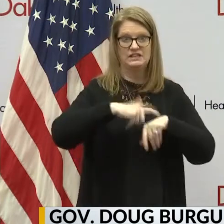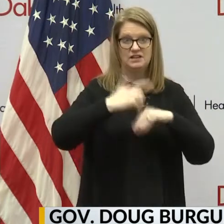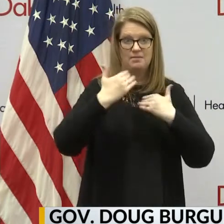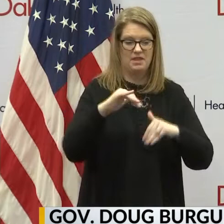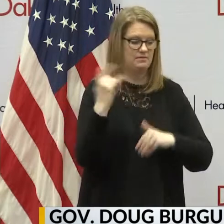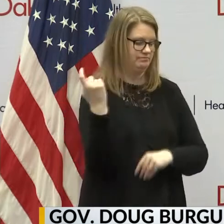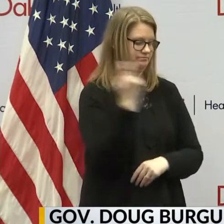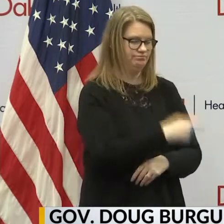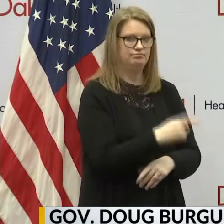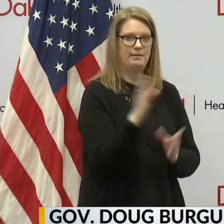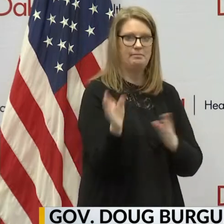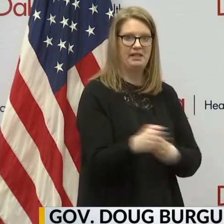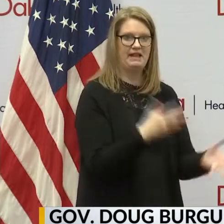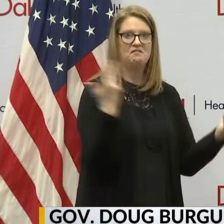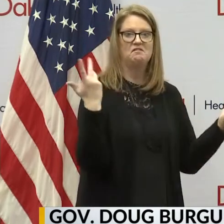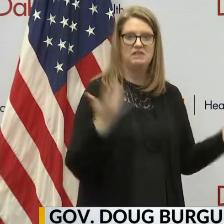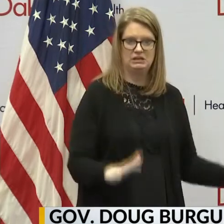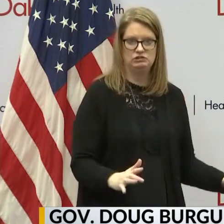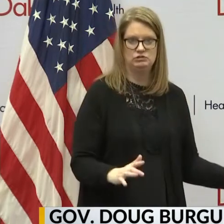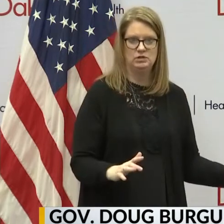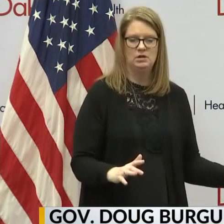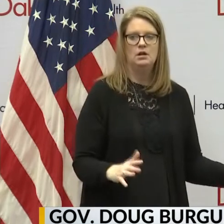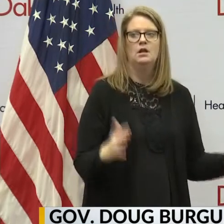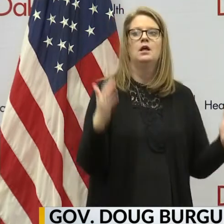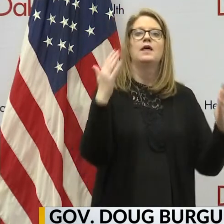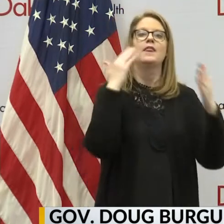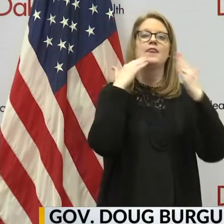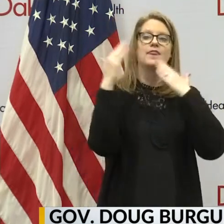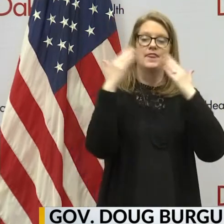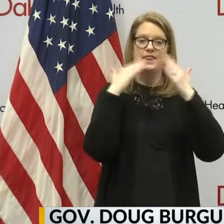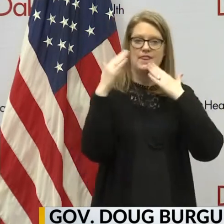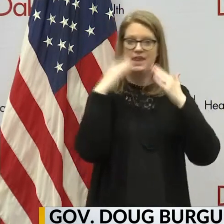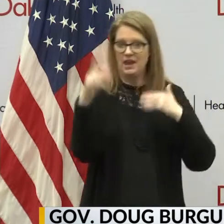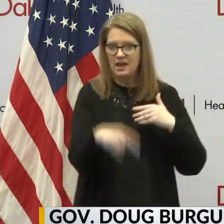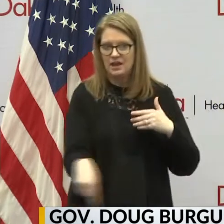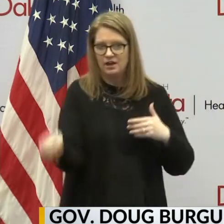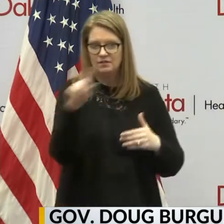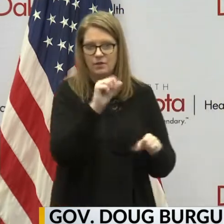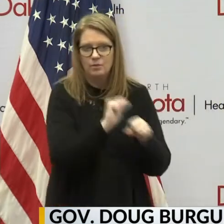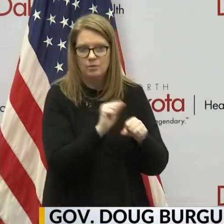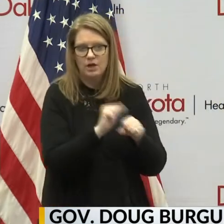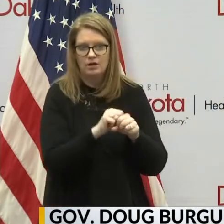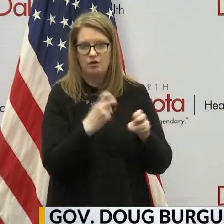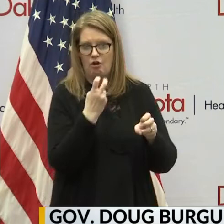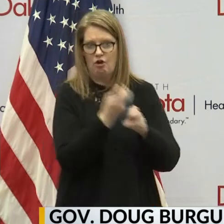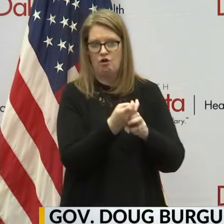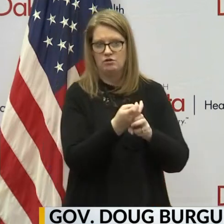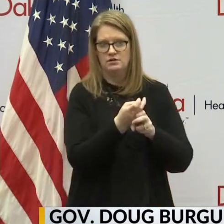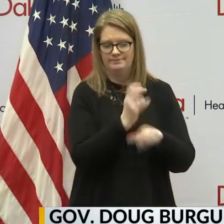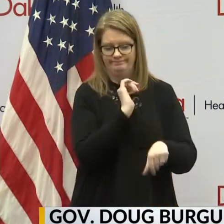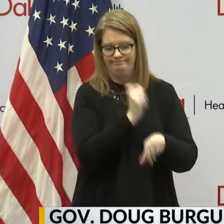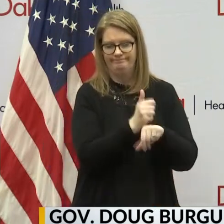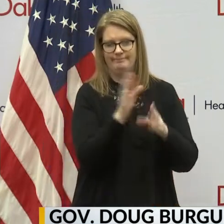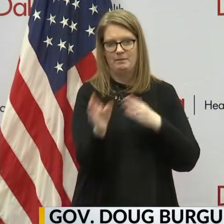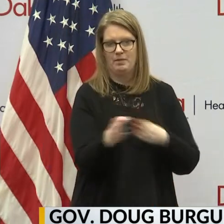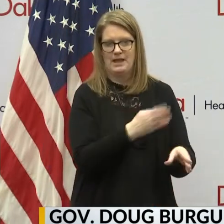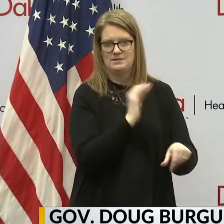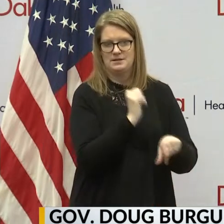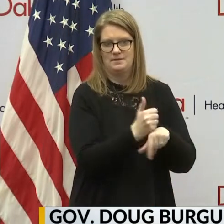SUPERINTENDENT. I'M HAPPY TO REPORT EVERY SCHOOL DISTRICT, ALL HUNDRED 75 MET THE DEADLINE AND HAVE SUBMITTED A PLAN.